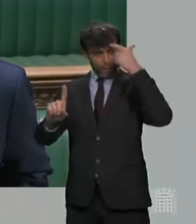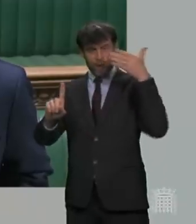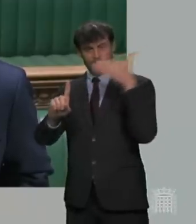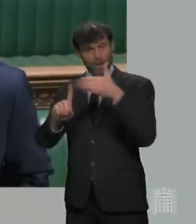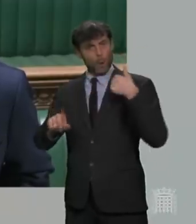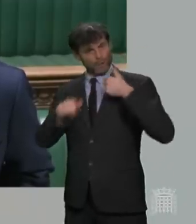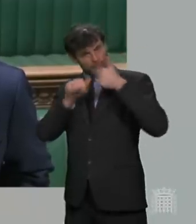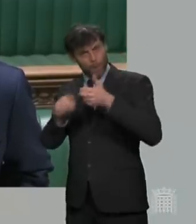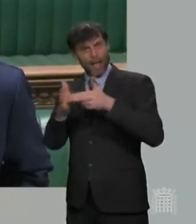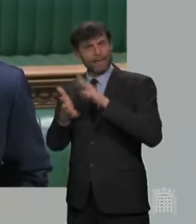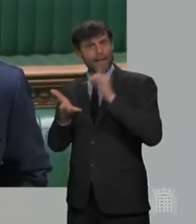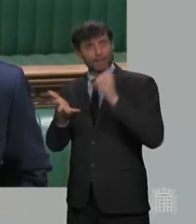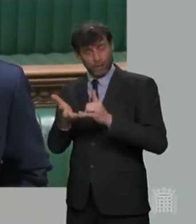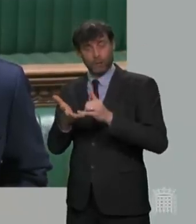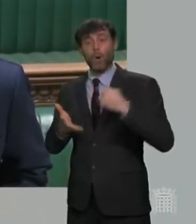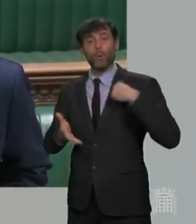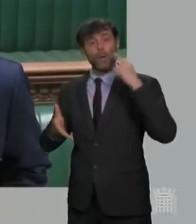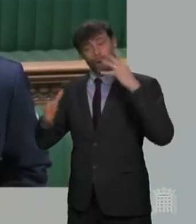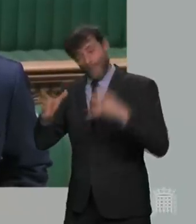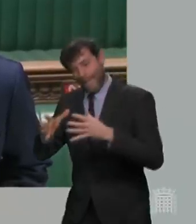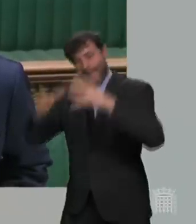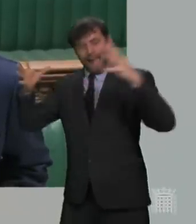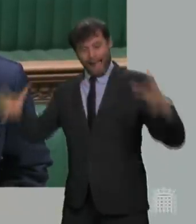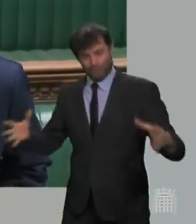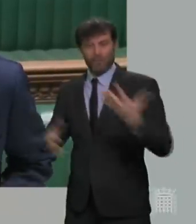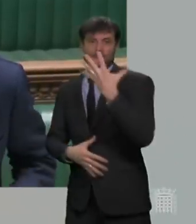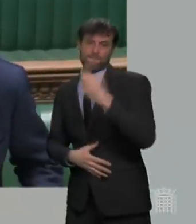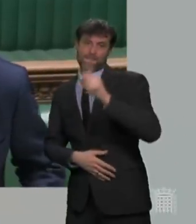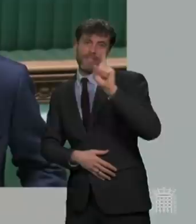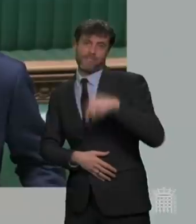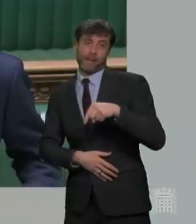to deliver 50,000 more nurses in our NHS. >> Keir Starmer